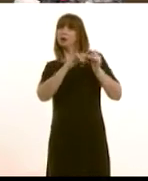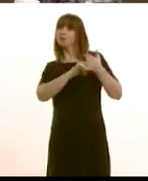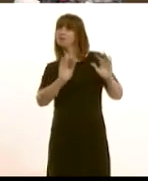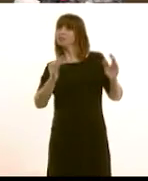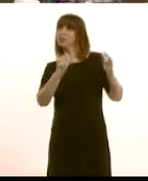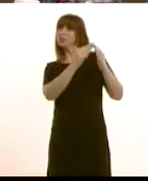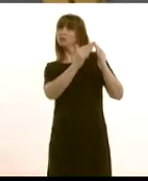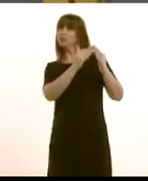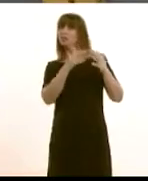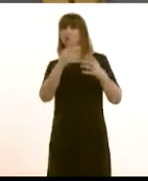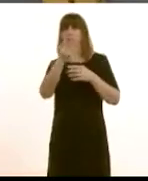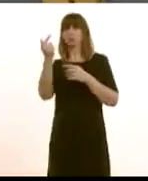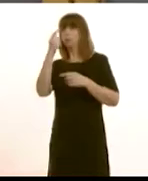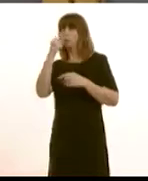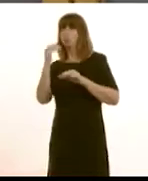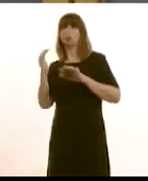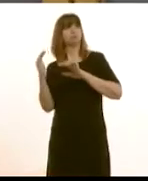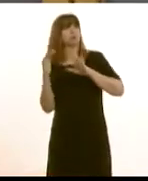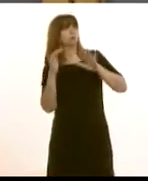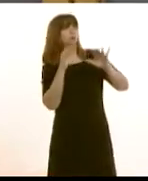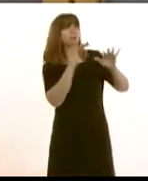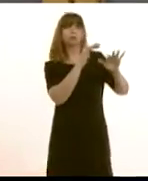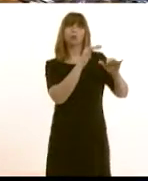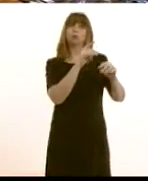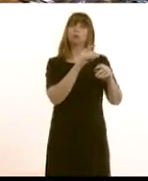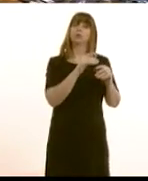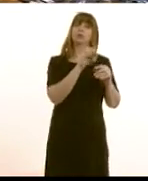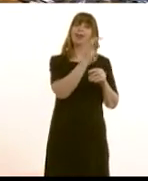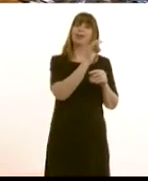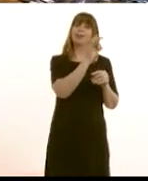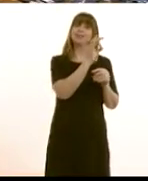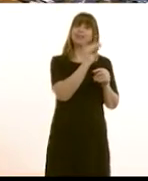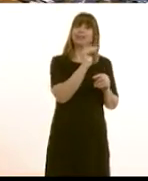ymwelwyr i mewn i ogledd Ynys MÙn. Eluned Parrott: First Minister, the centenary